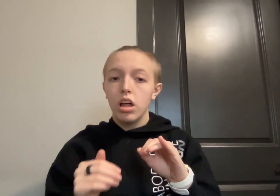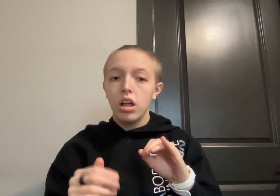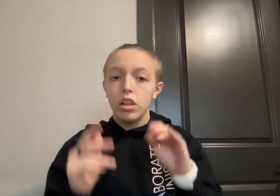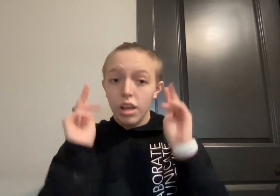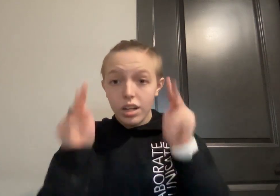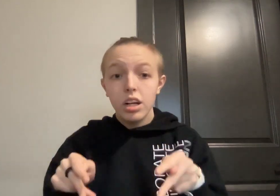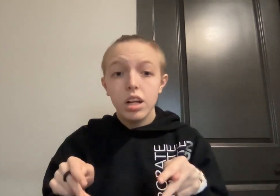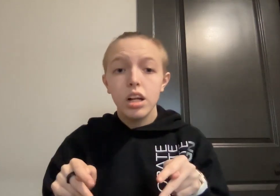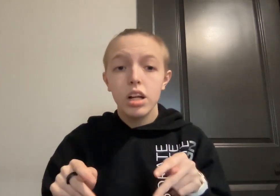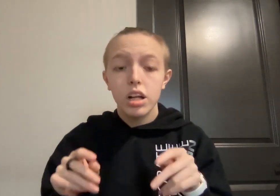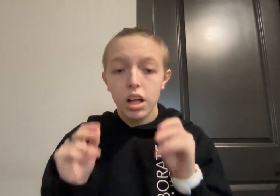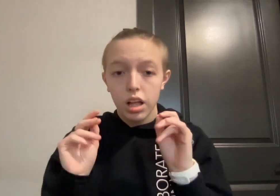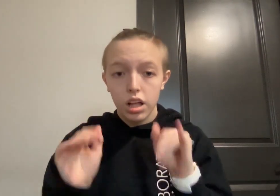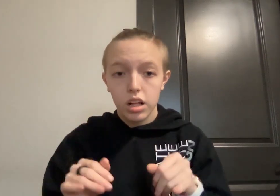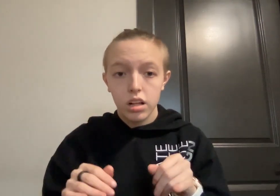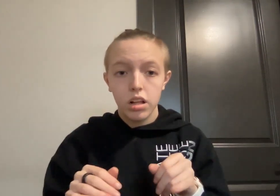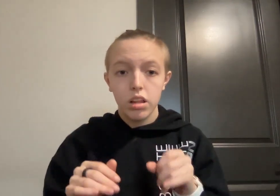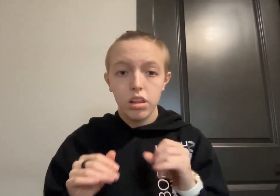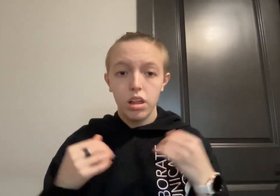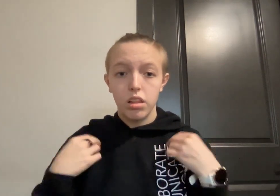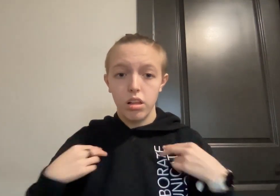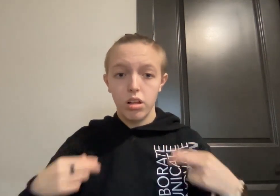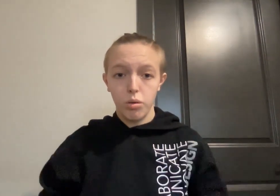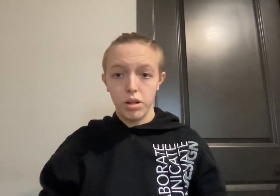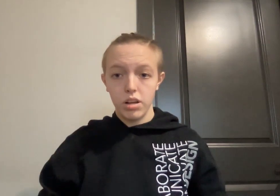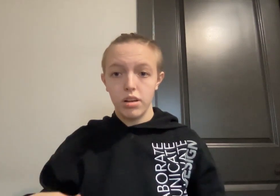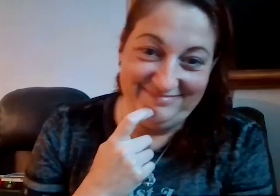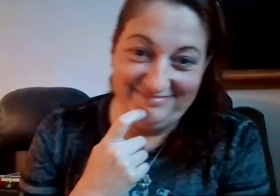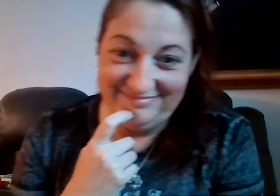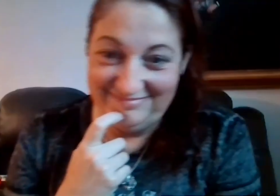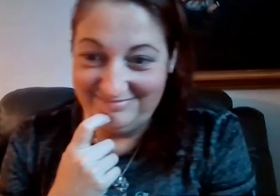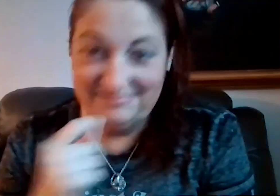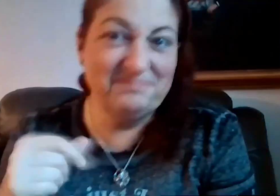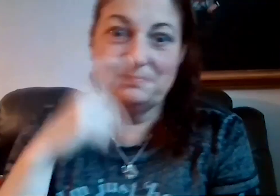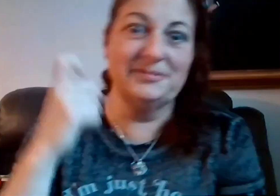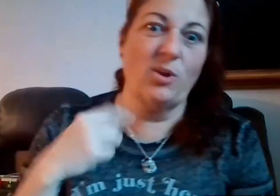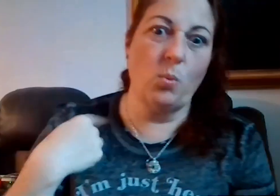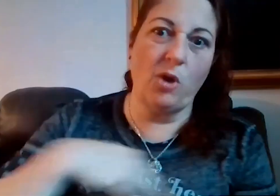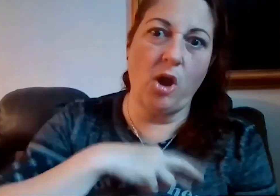identity as a human because everyone is different.